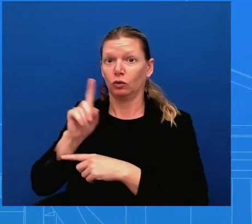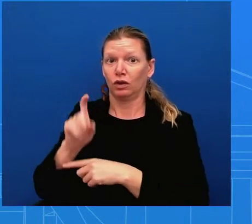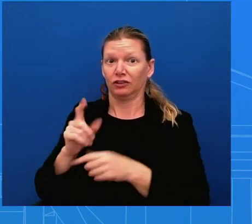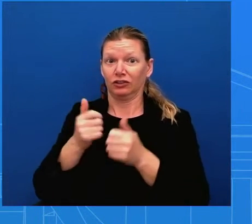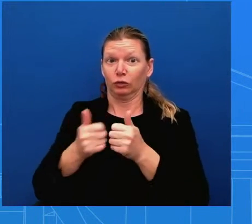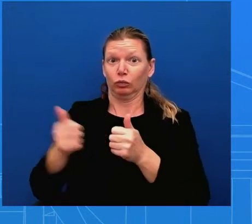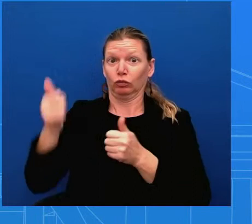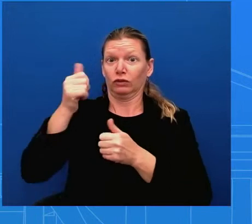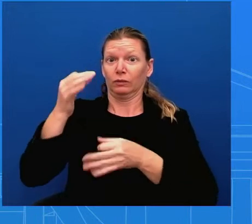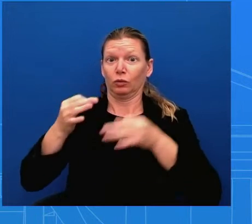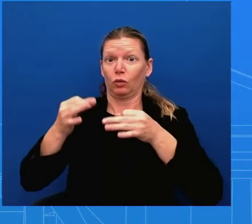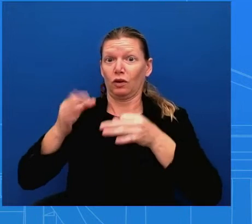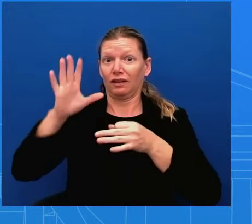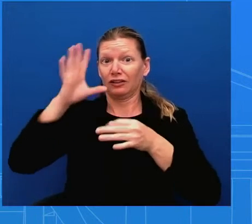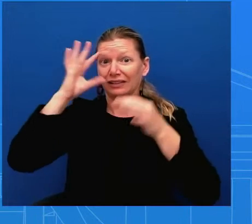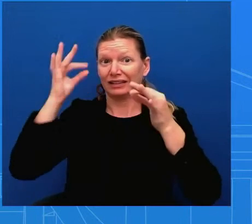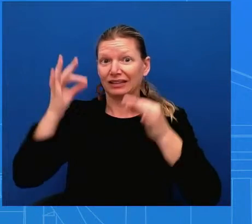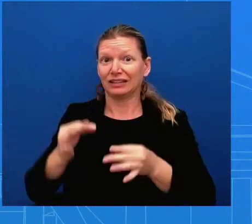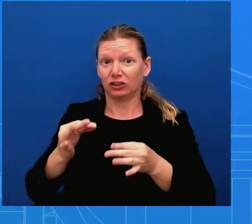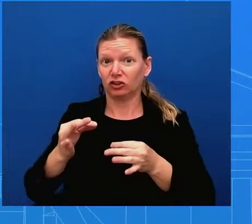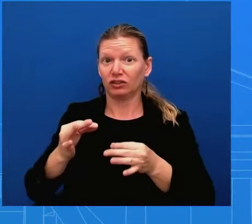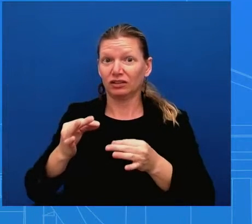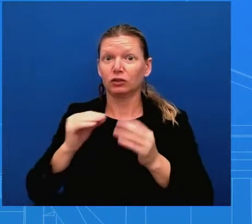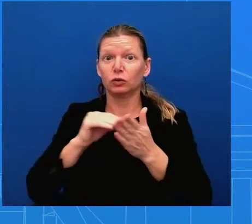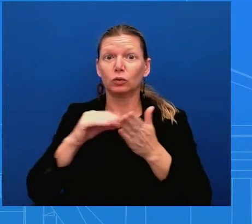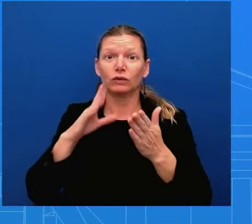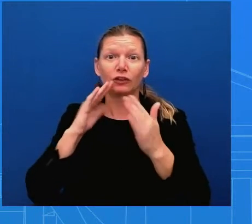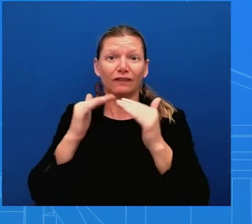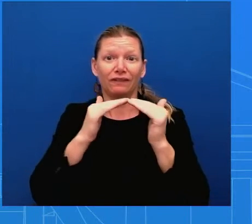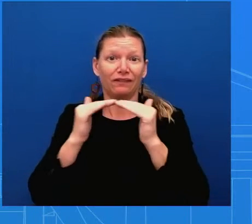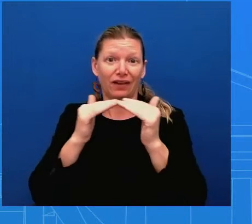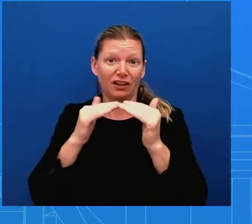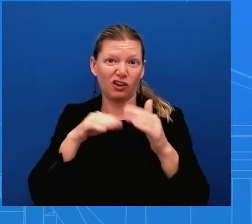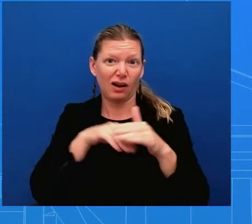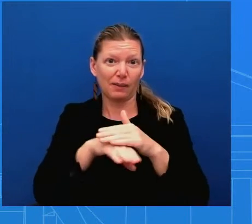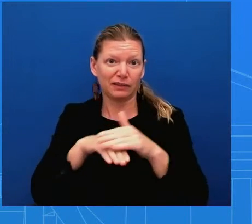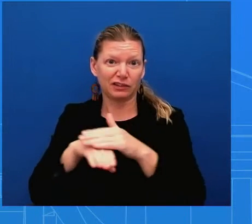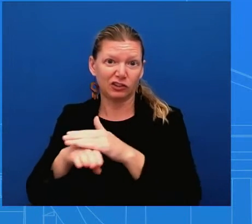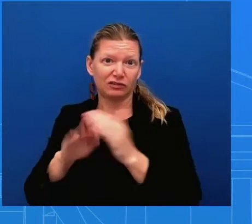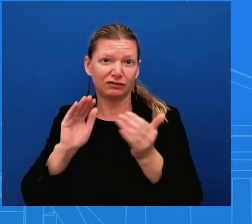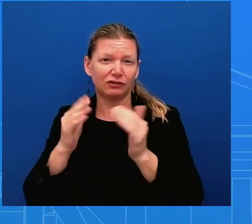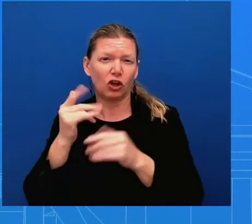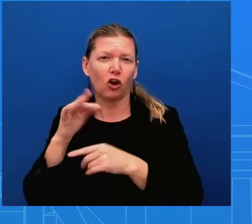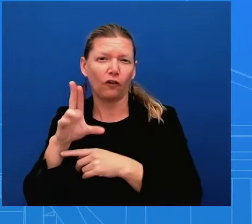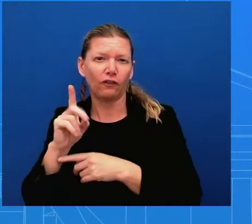will fight to preserve the hard-earned progress we have made to advance racial equity, civil rights,